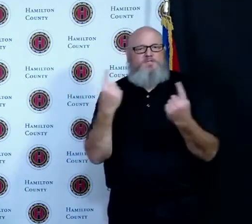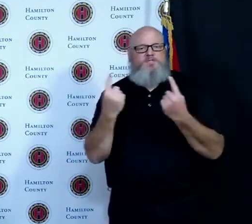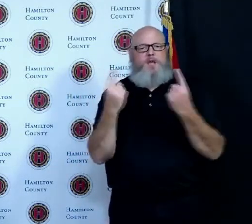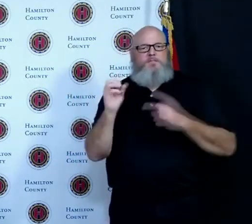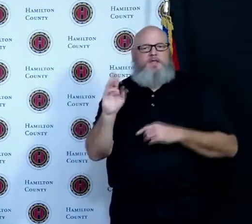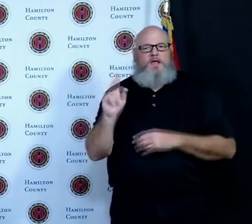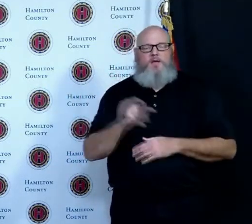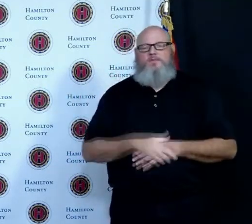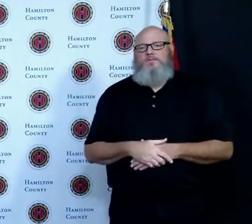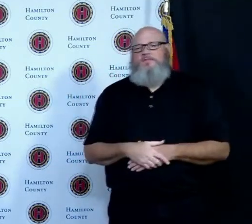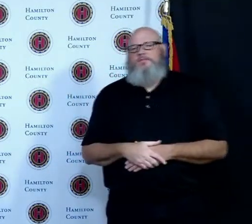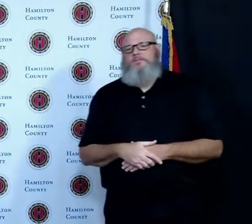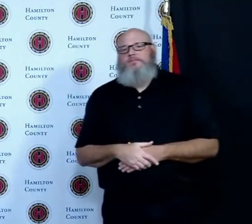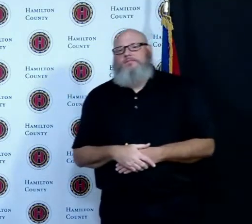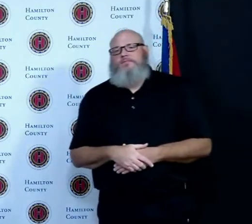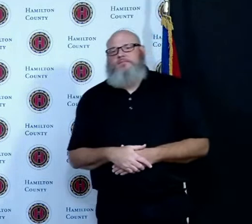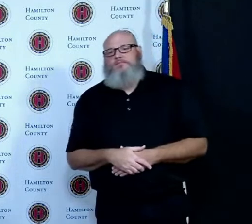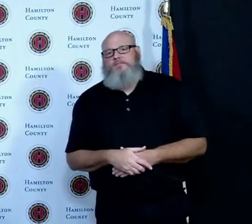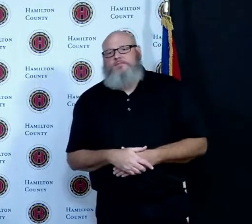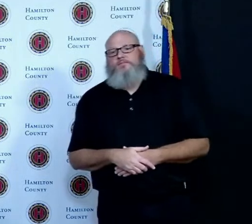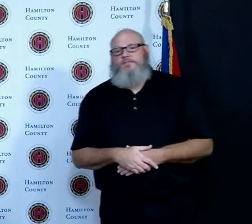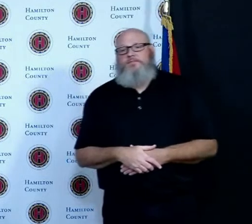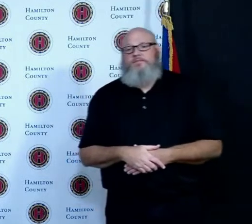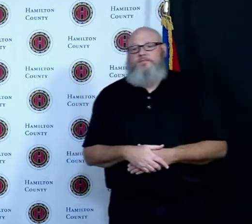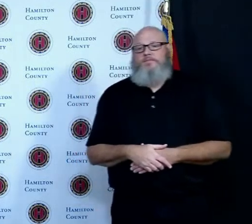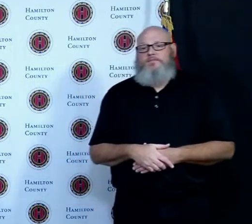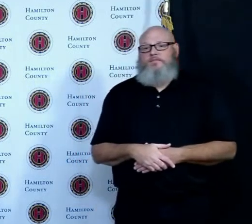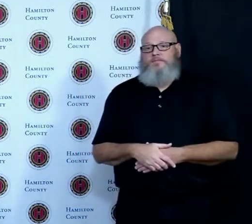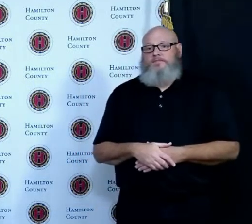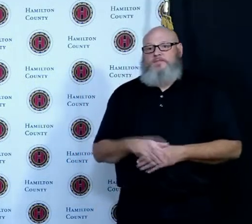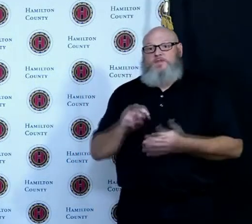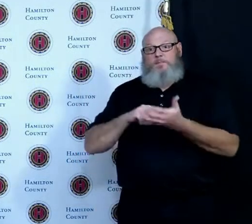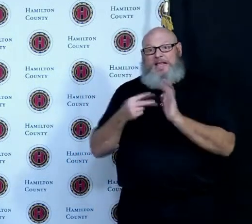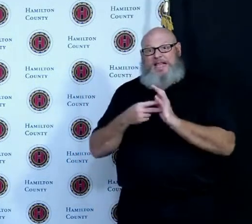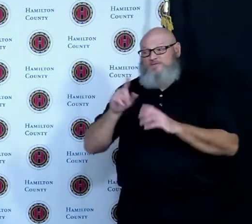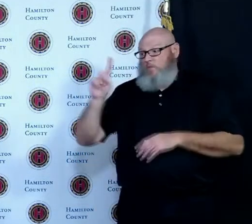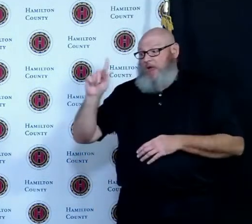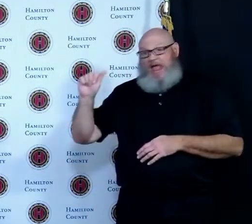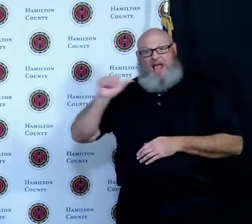disconnect here between the state and the counties I know you guys work closely you talk all the time